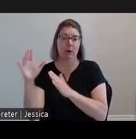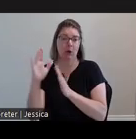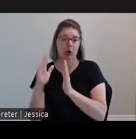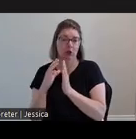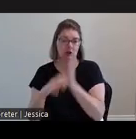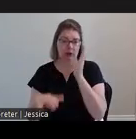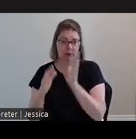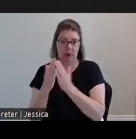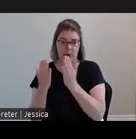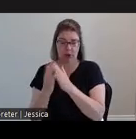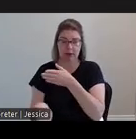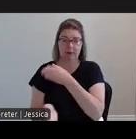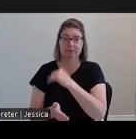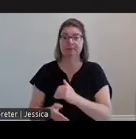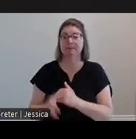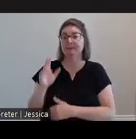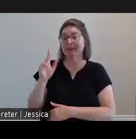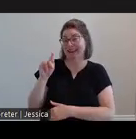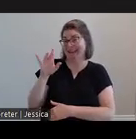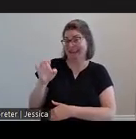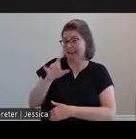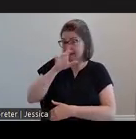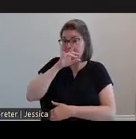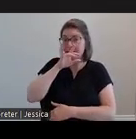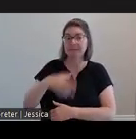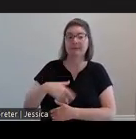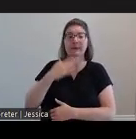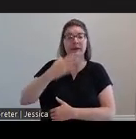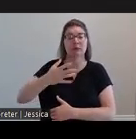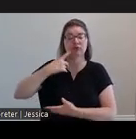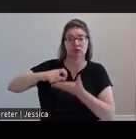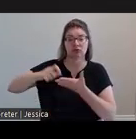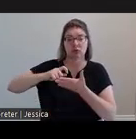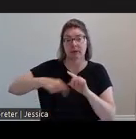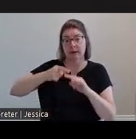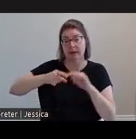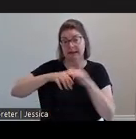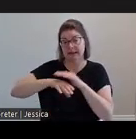Um, okay, so I wrote a chapter on accessible research consultations.